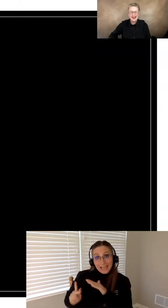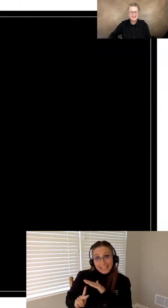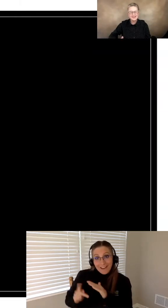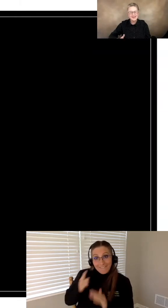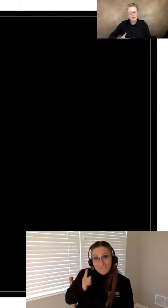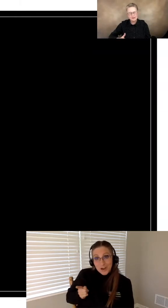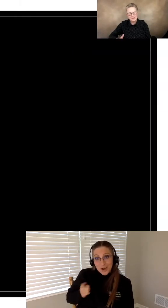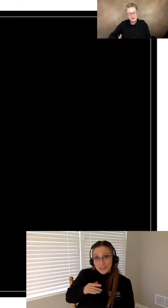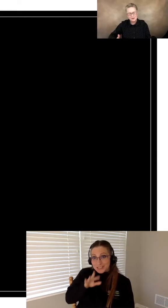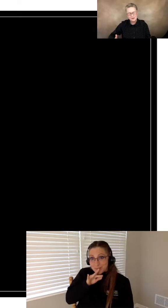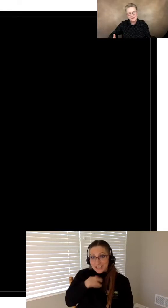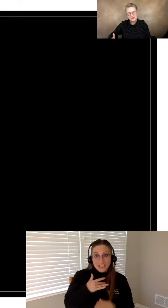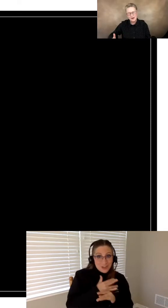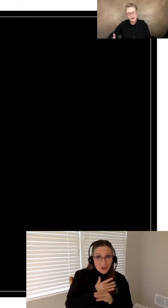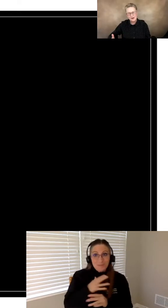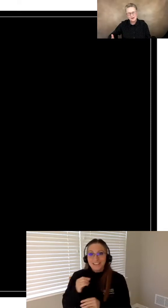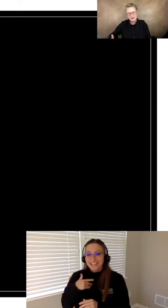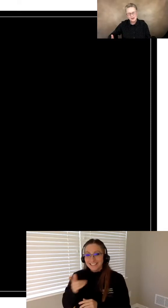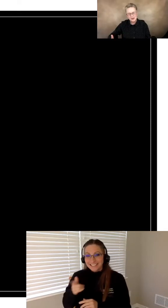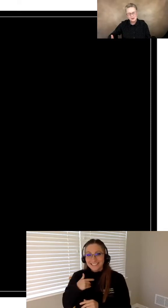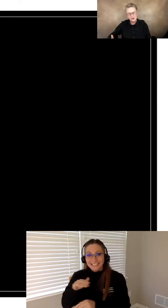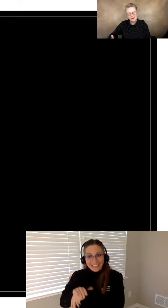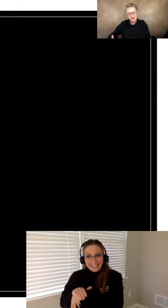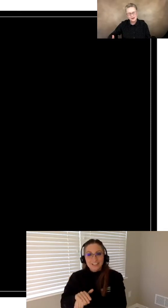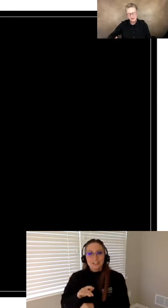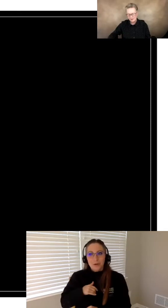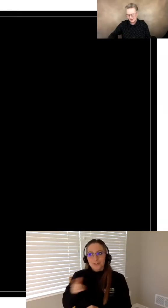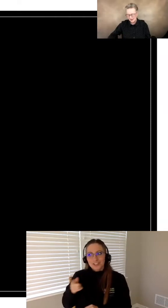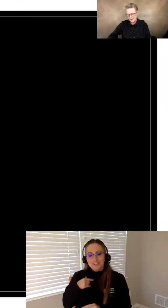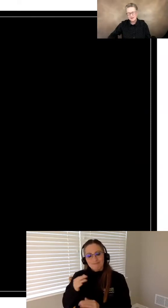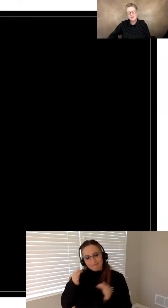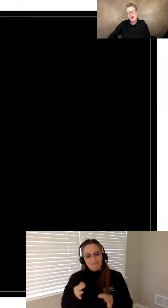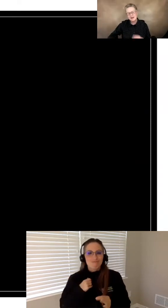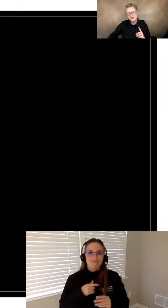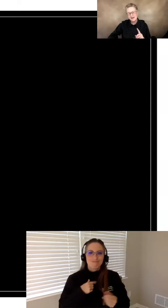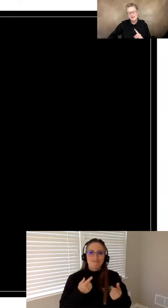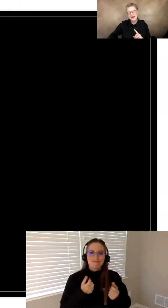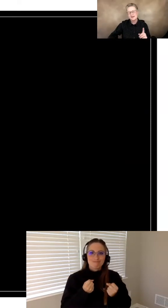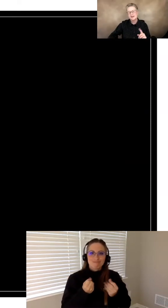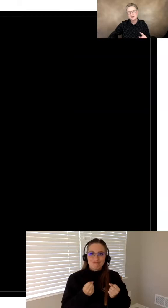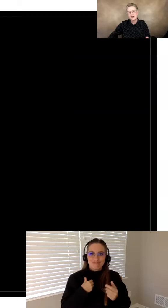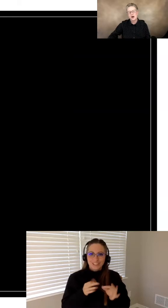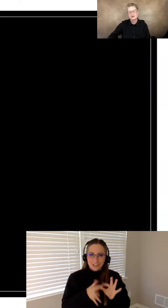and then that was the field the area that she took um so that's like the chocolate